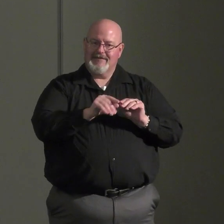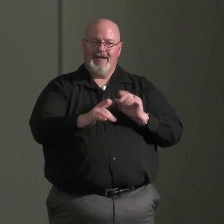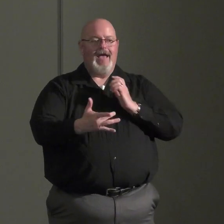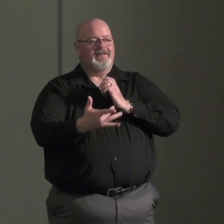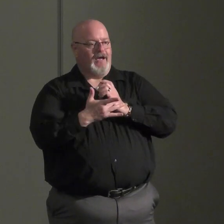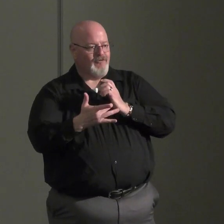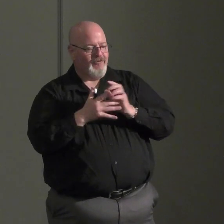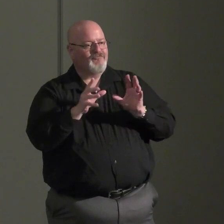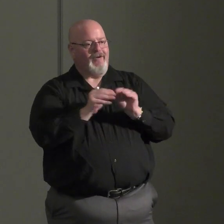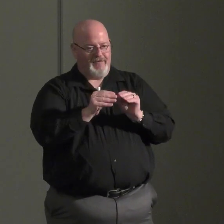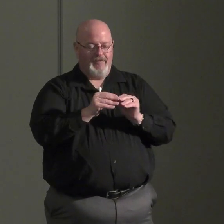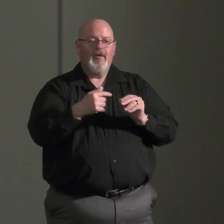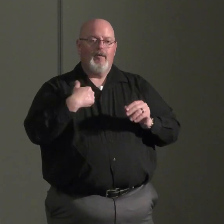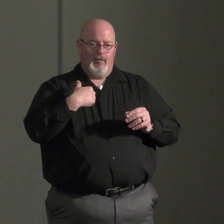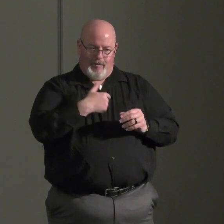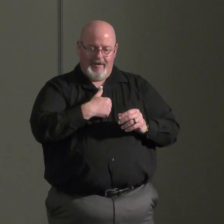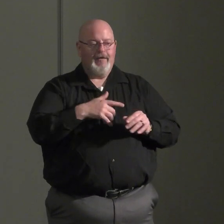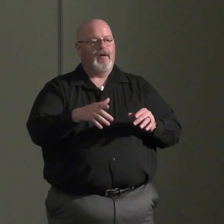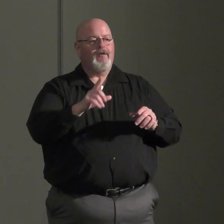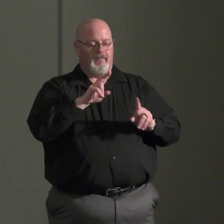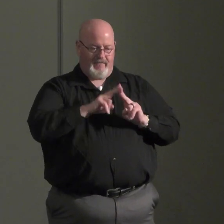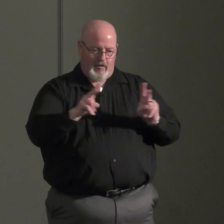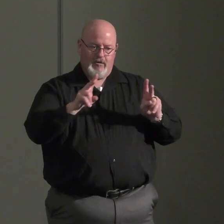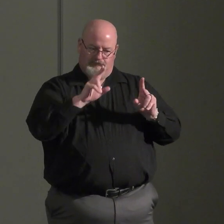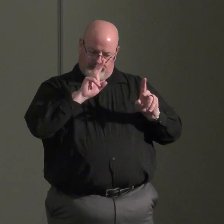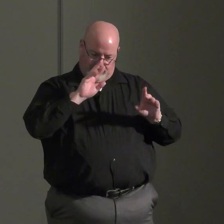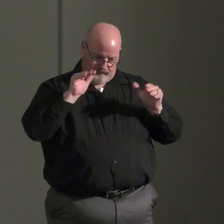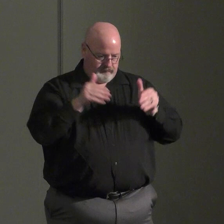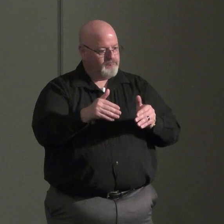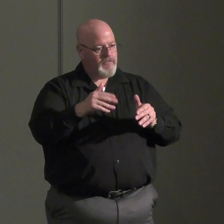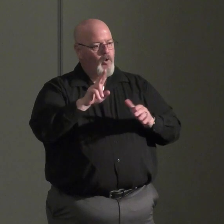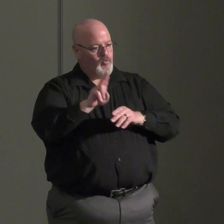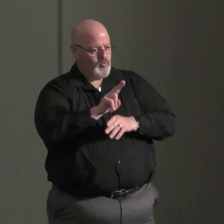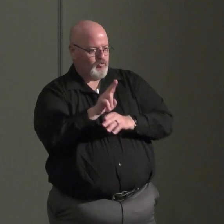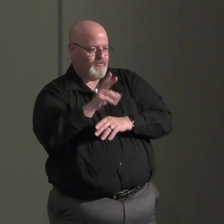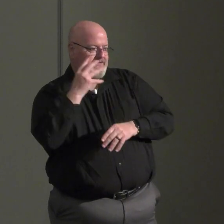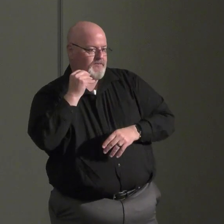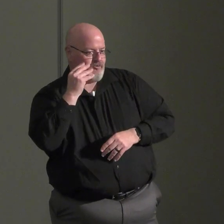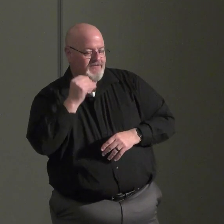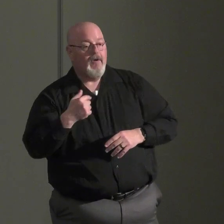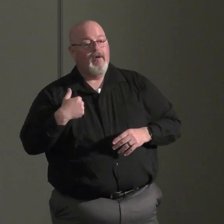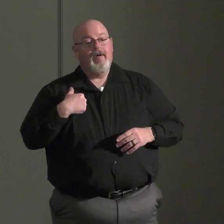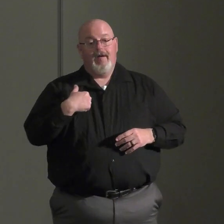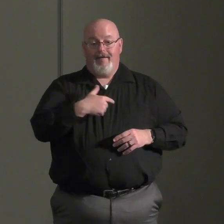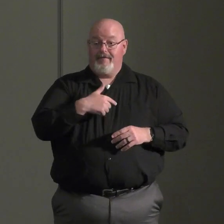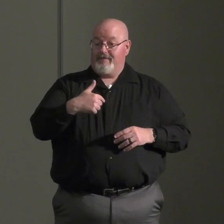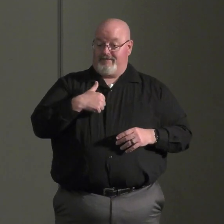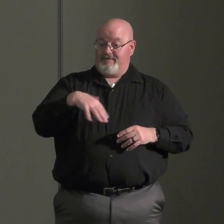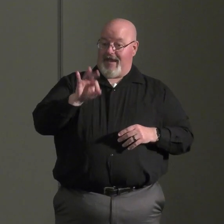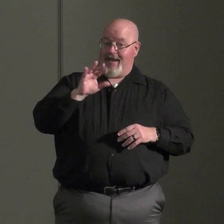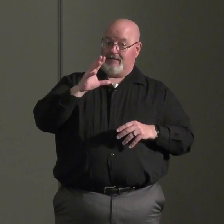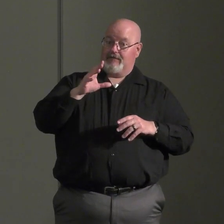conference we are concerned about User Experience. What I find kind of interesting about this entire